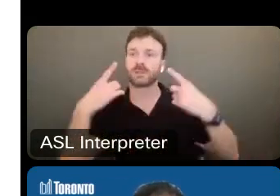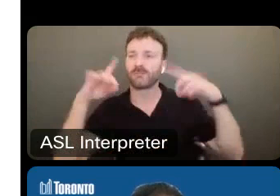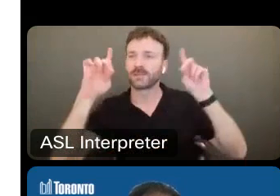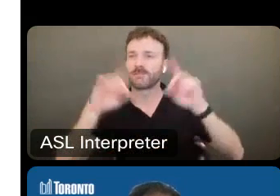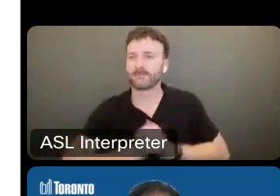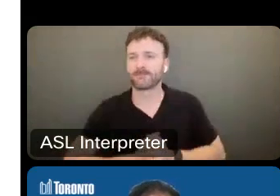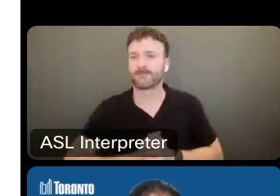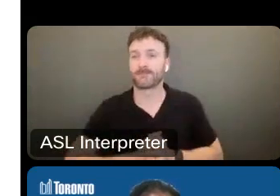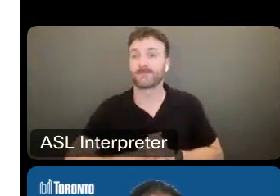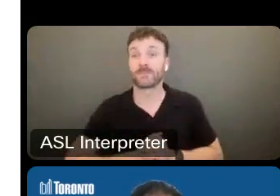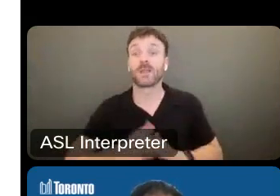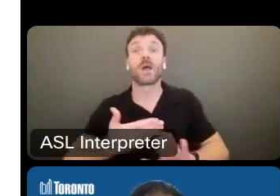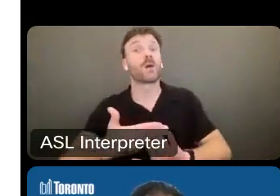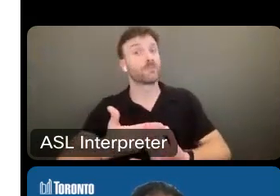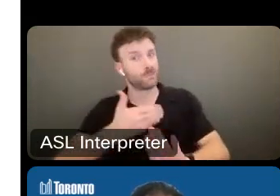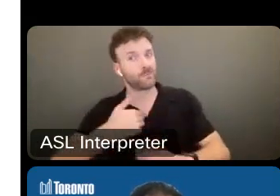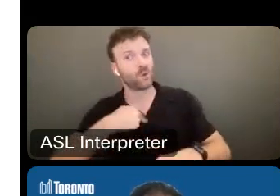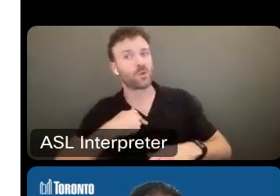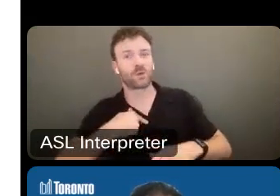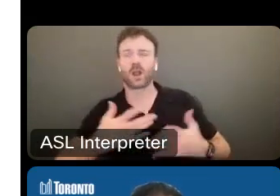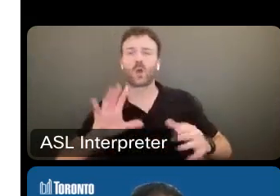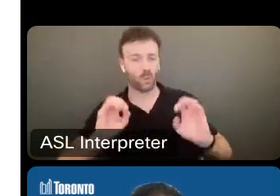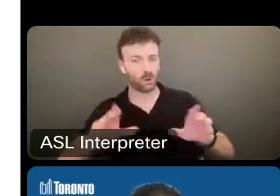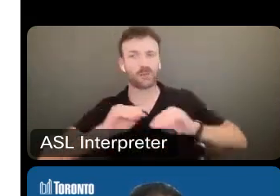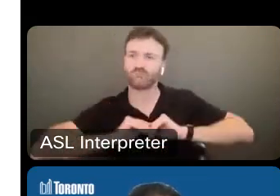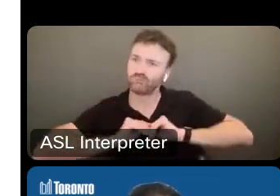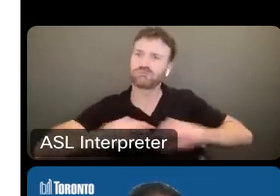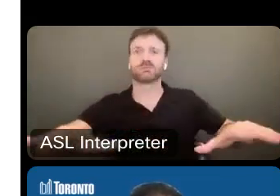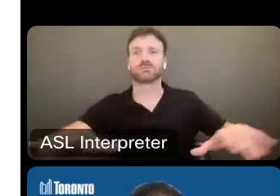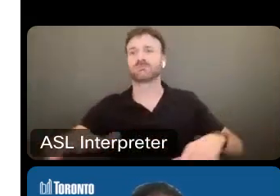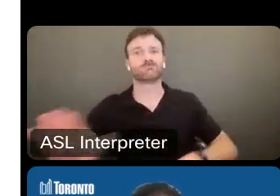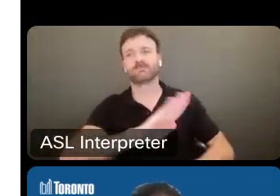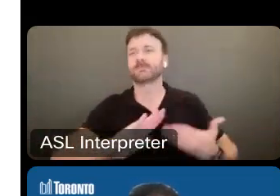before we go and do heavy implementation across the city.